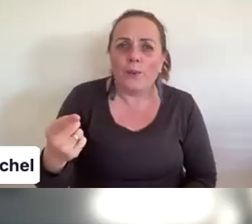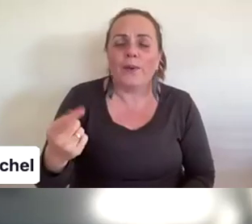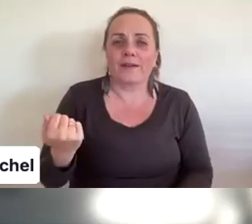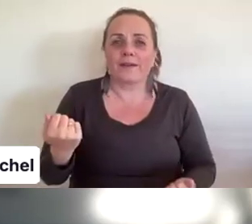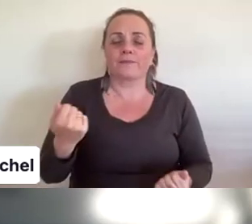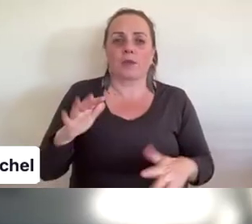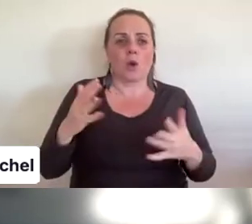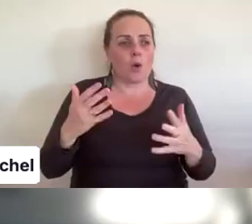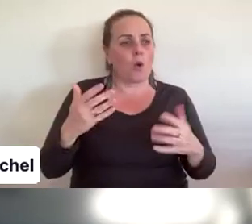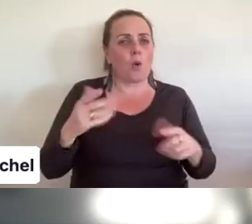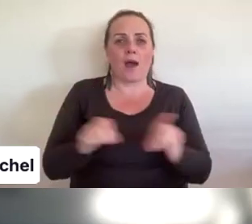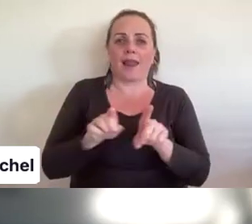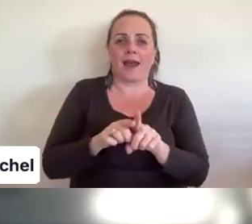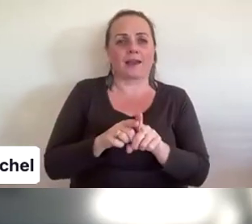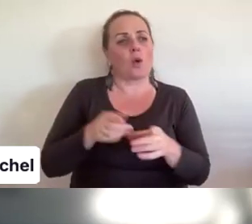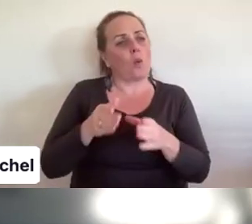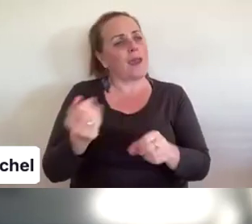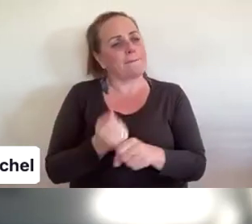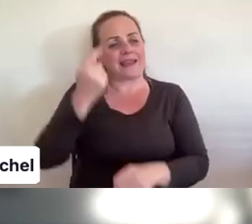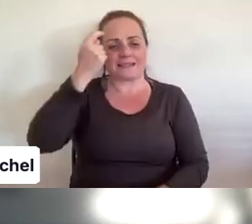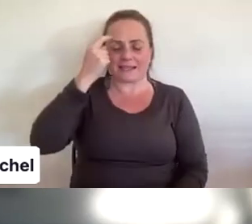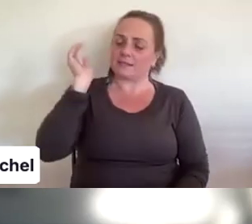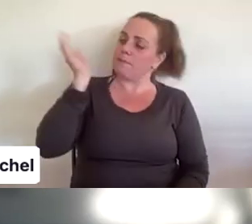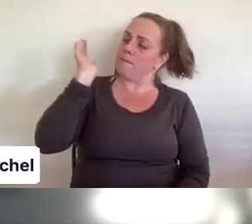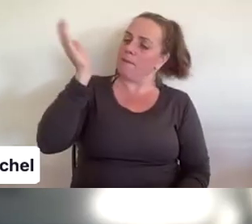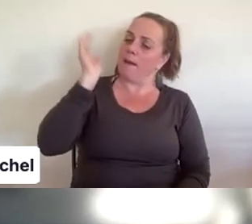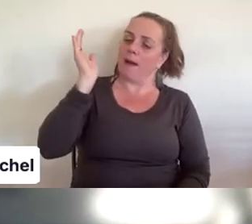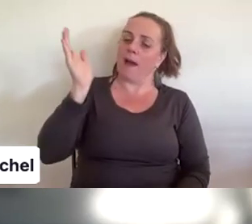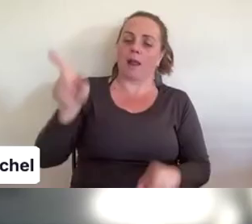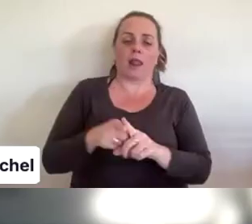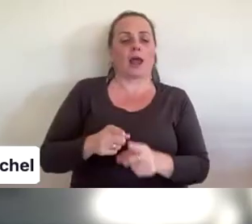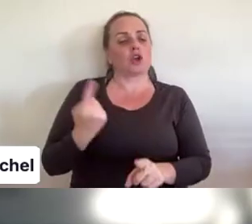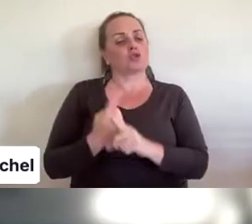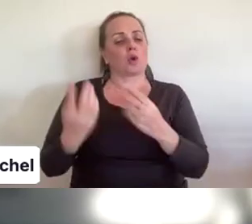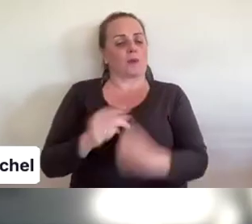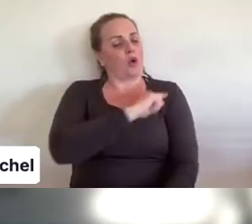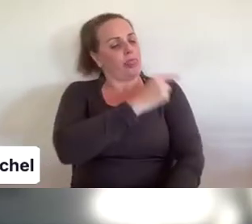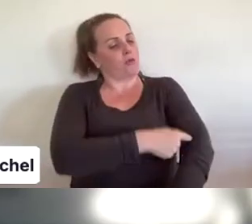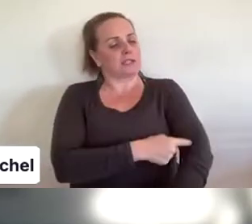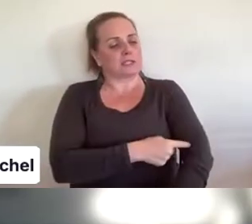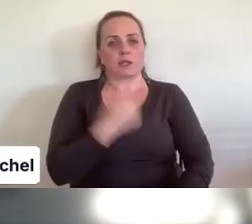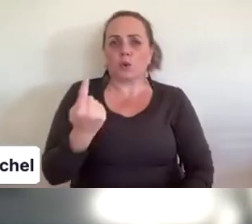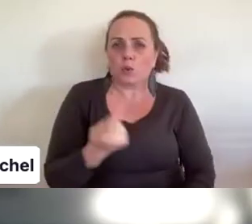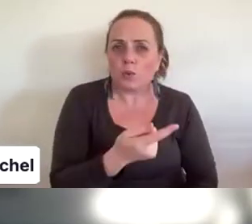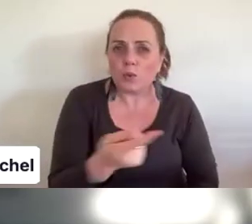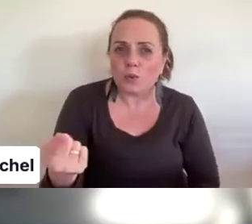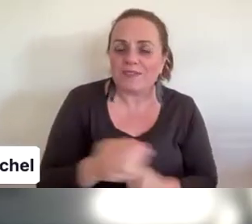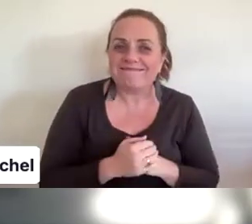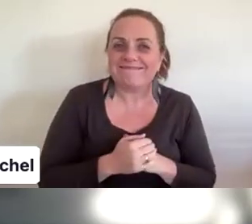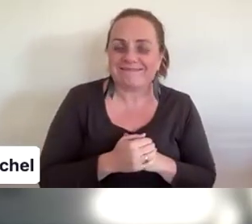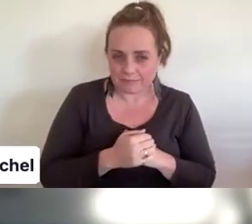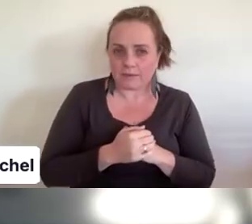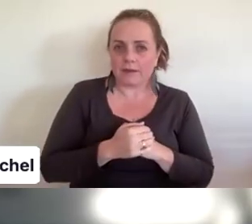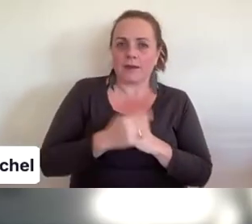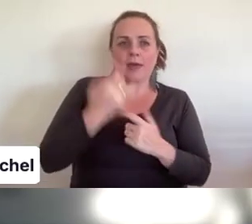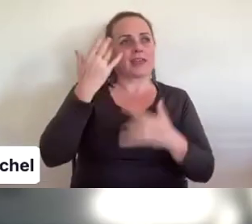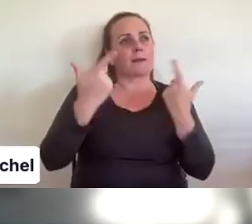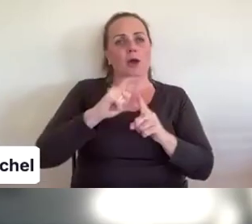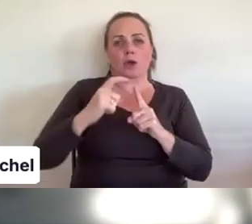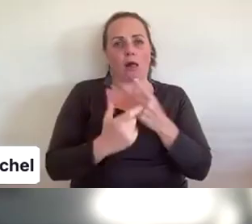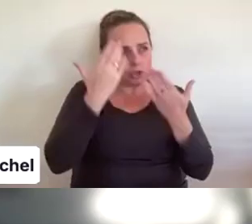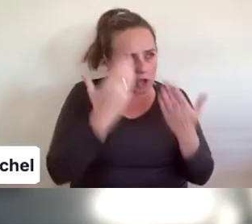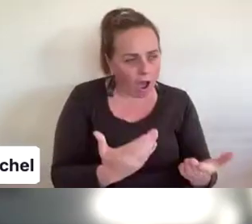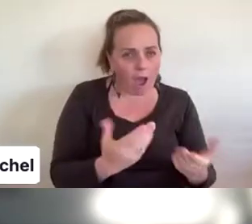more commonsense, or sound more authoritative in a room. Whose cultural protocols, values and terms